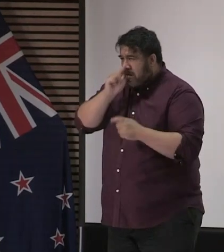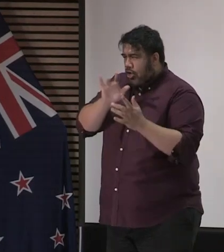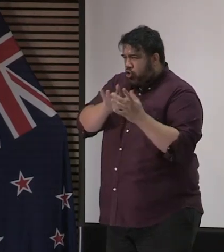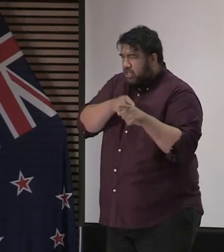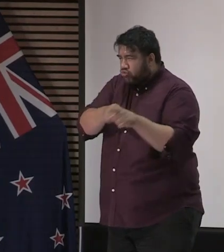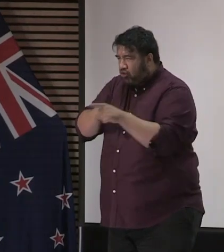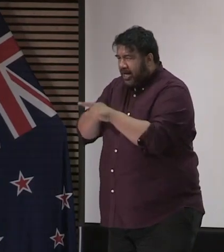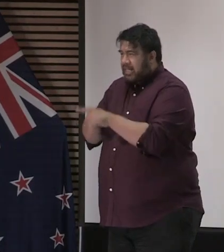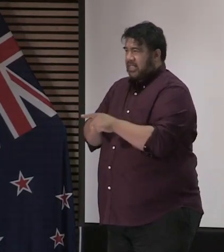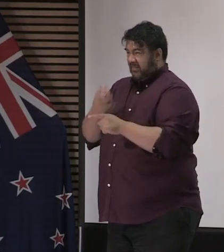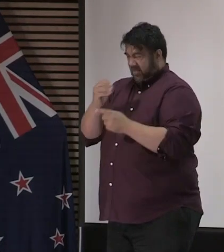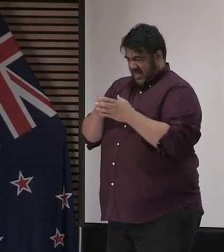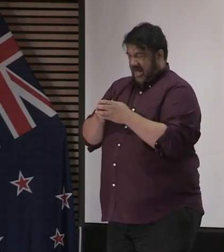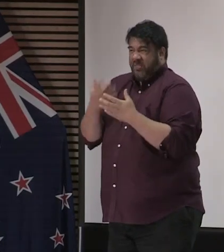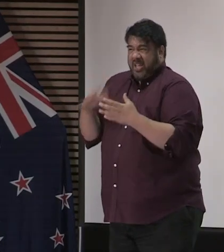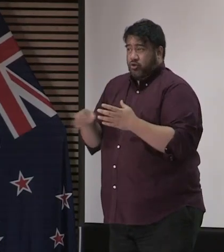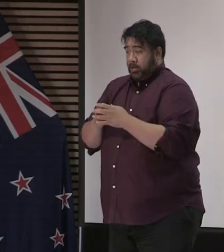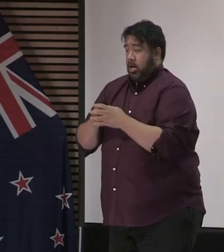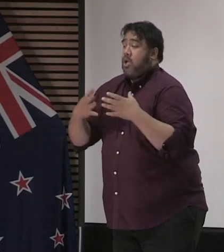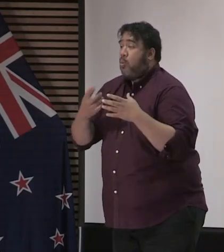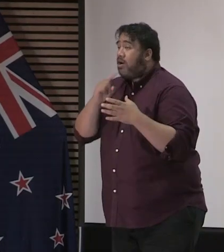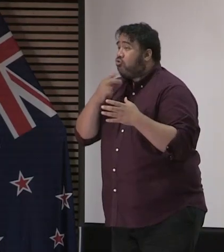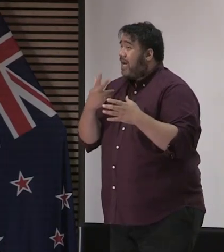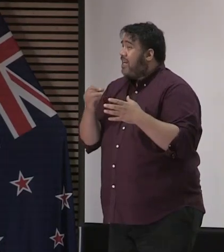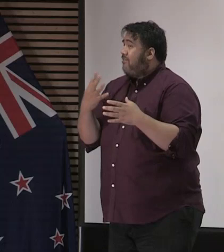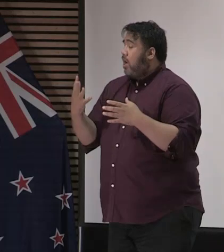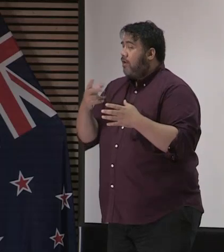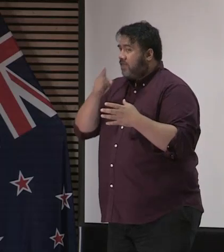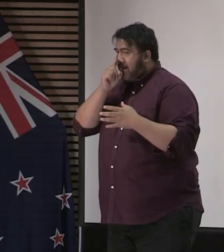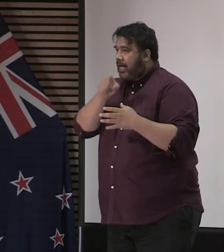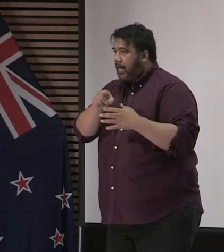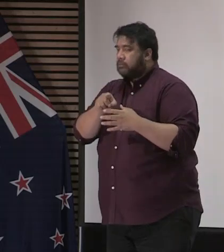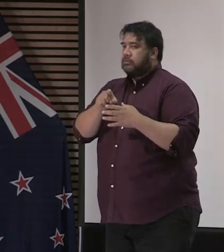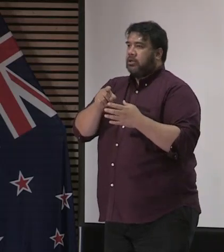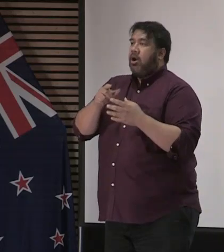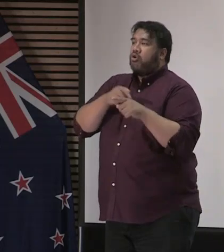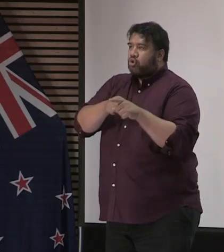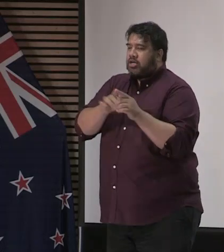to get public health units in New Zealand, and their capacity was about 50 cases